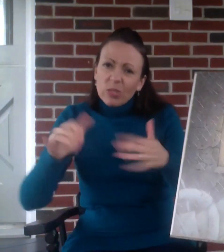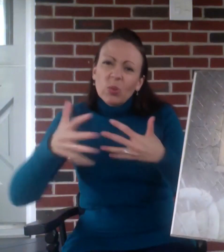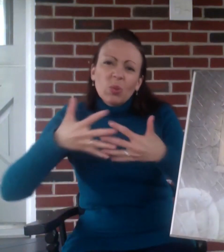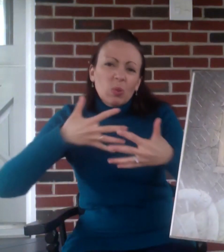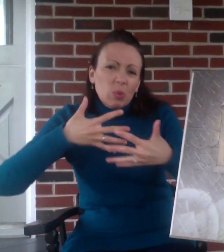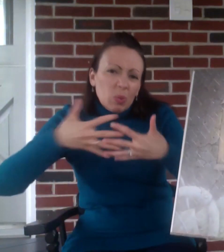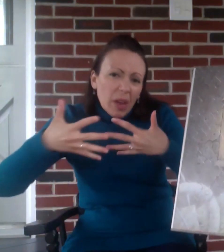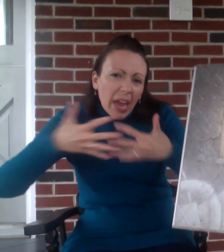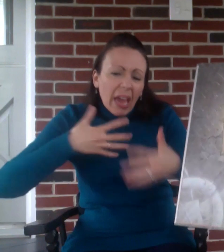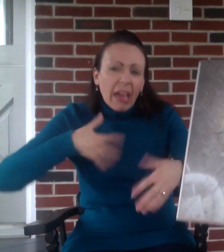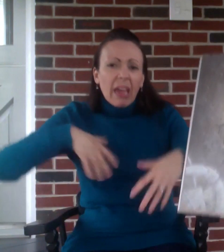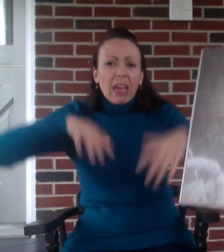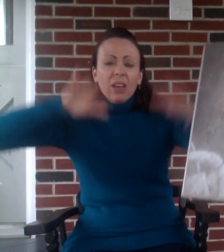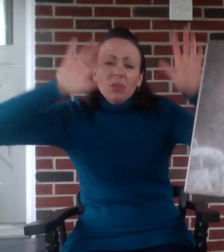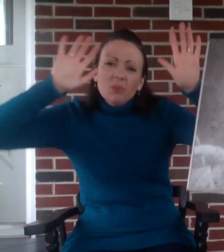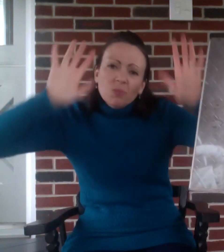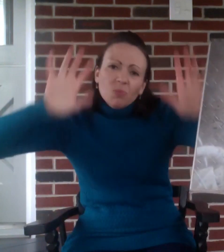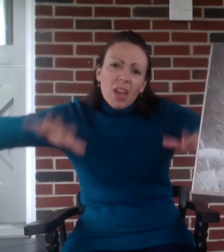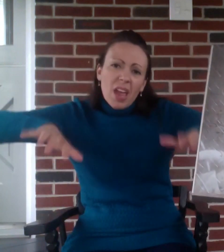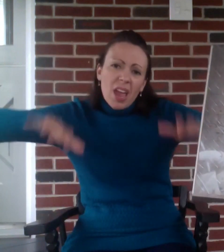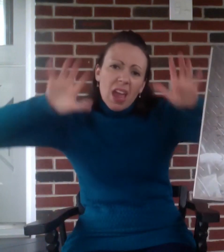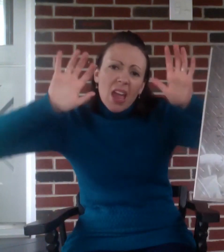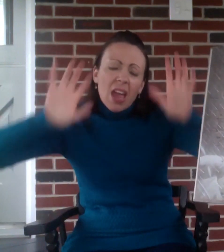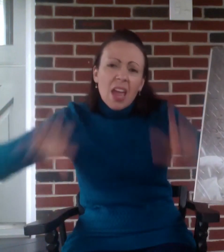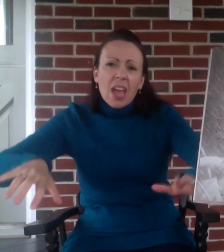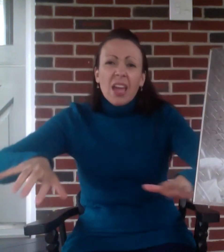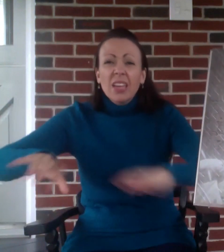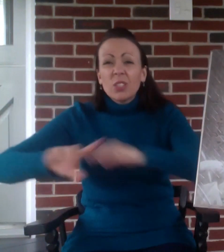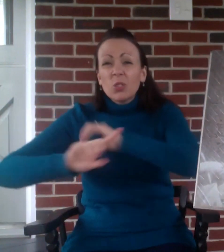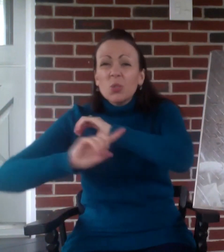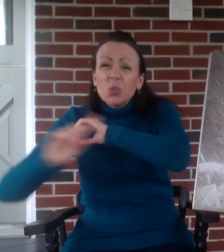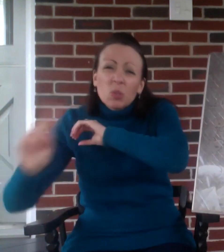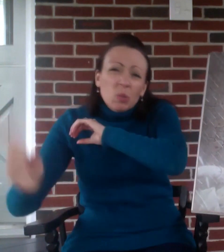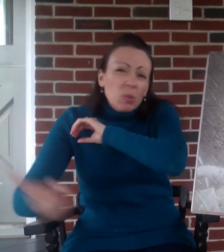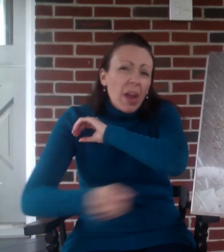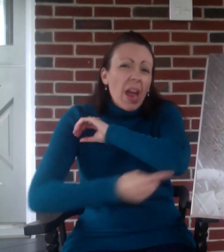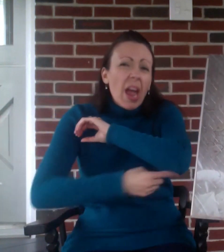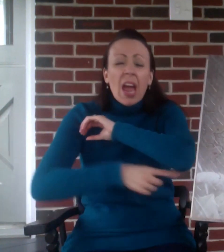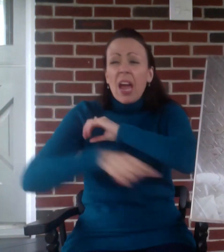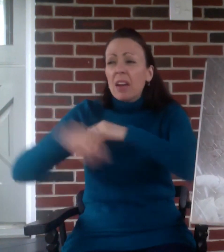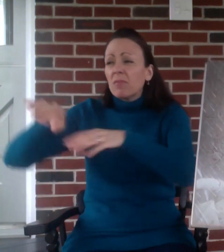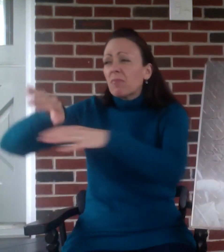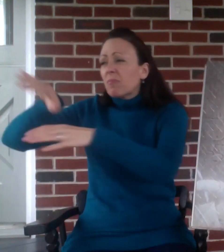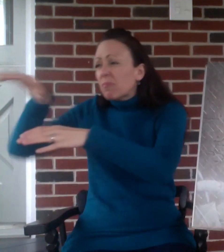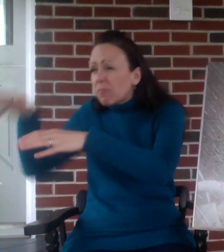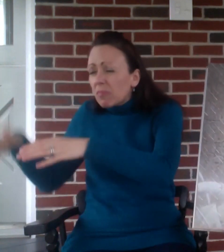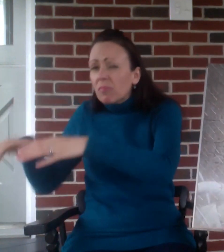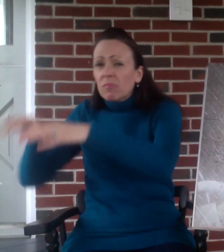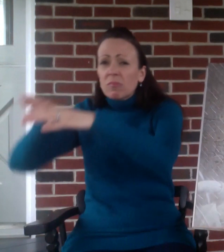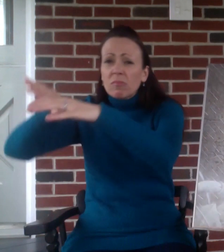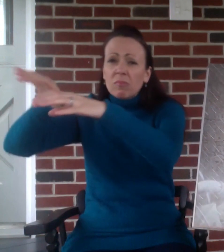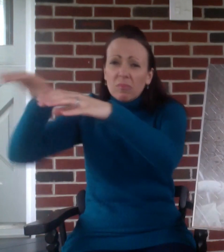You can see that dim little light in his house, but it's definitely still very dark.